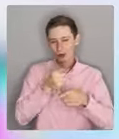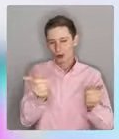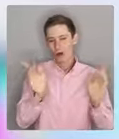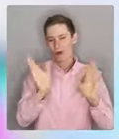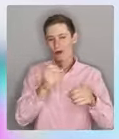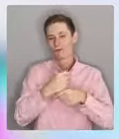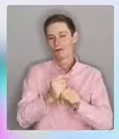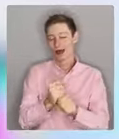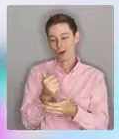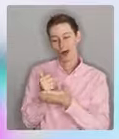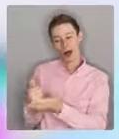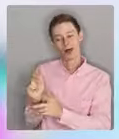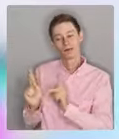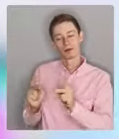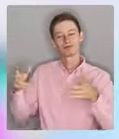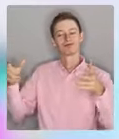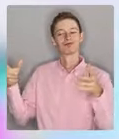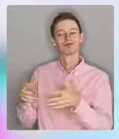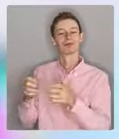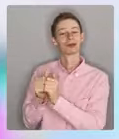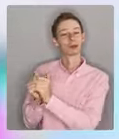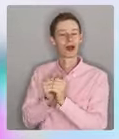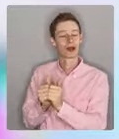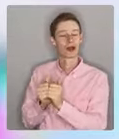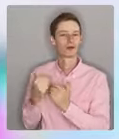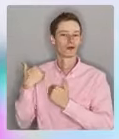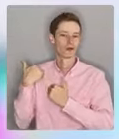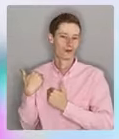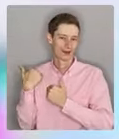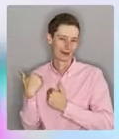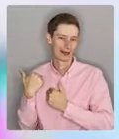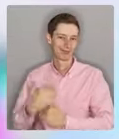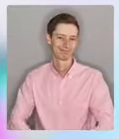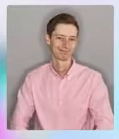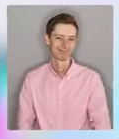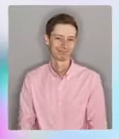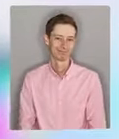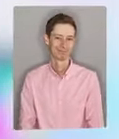and I cannot wait to see all of the amazing experiences you all are going to make